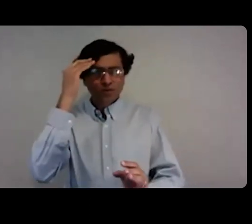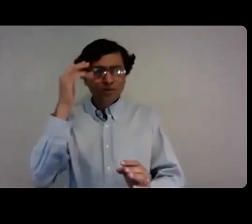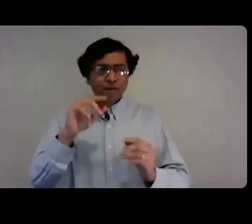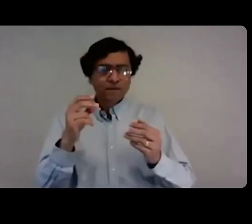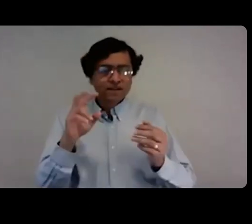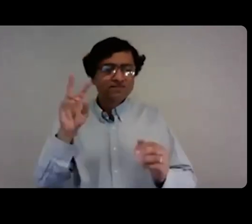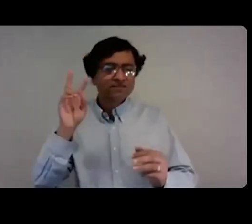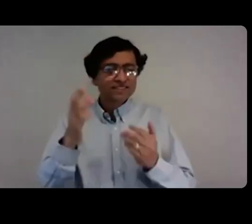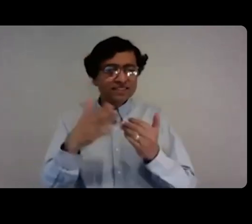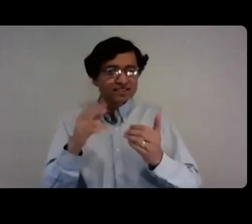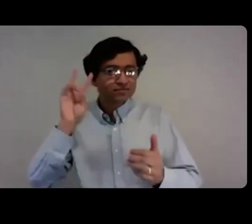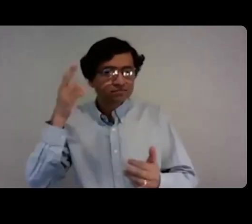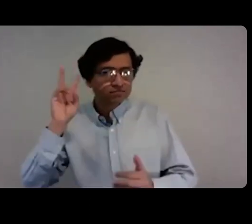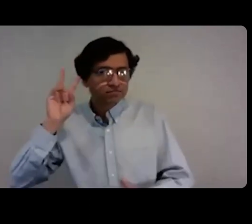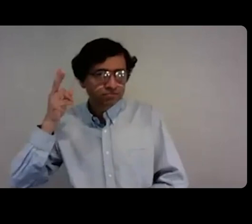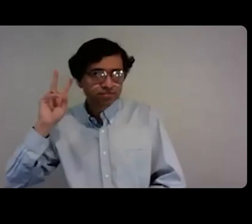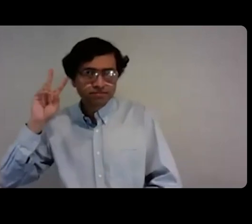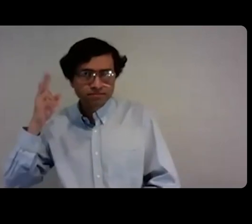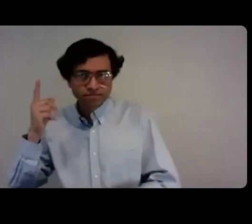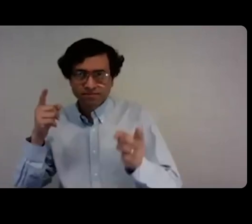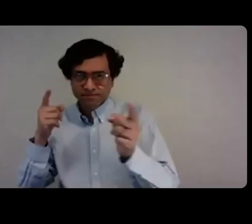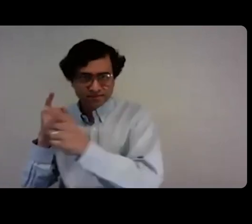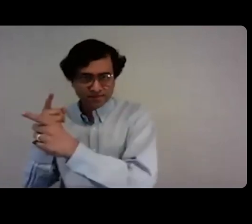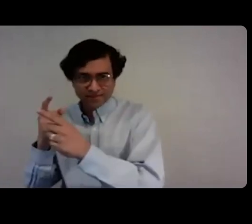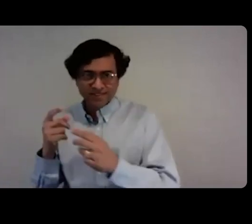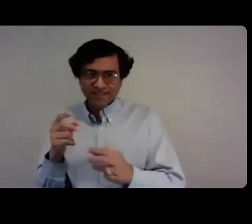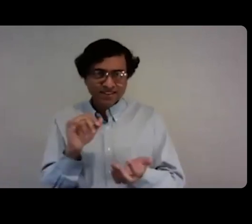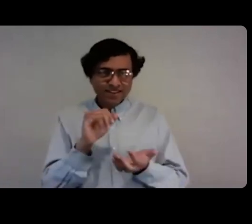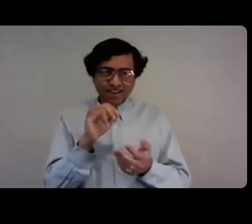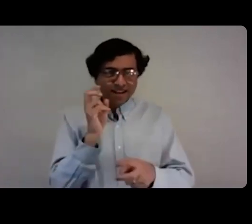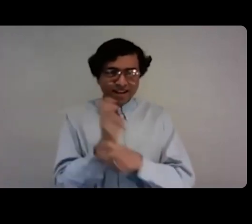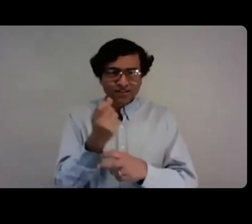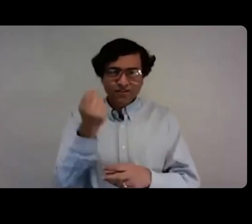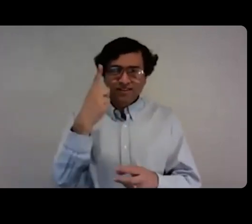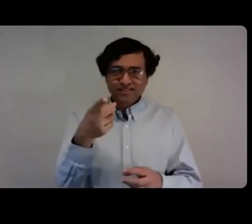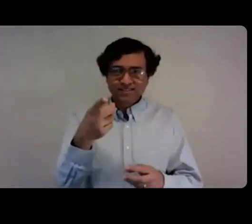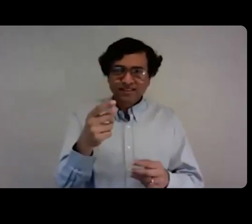And the story unfolds the way you might be familiar with, but with some common misunderstandings in how